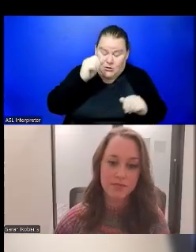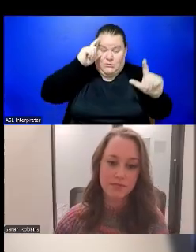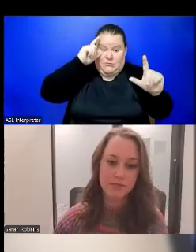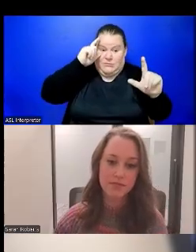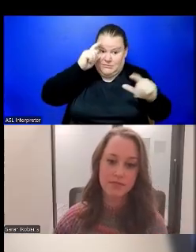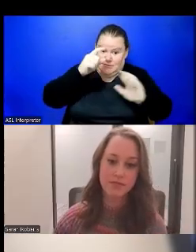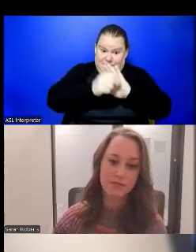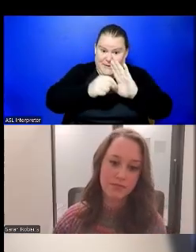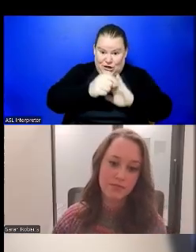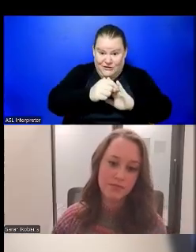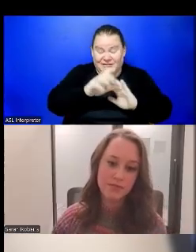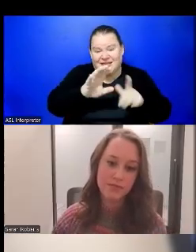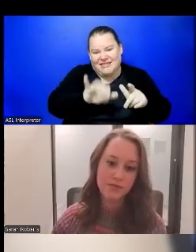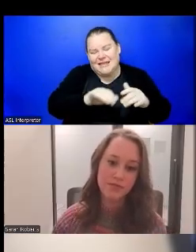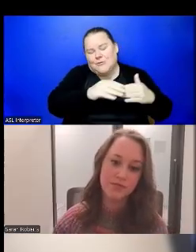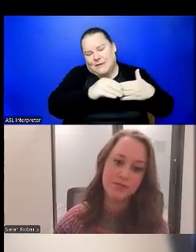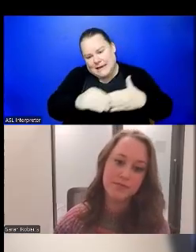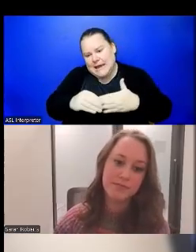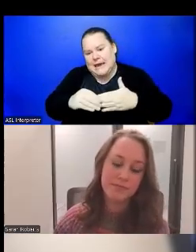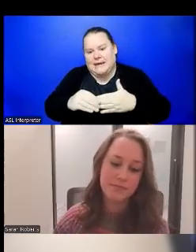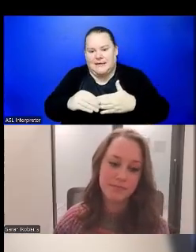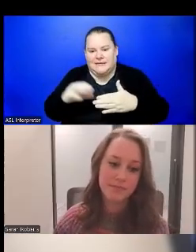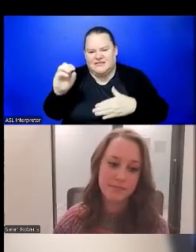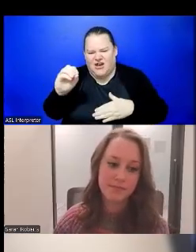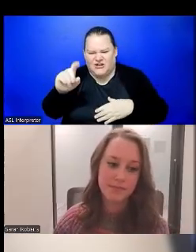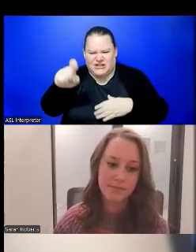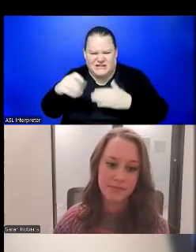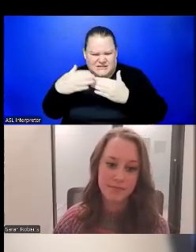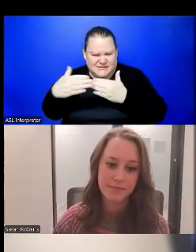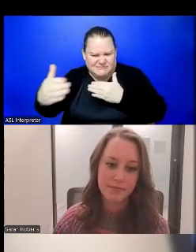guide oxygen needs going forward, the central sleep apnea